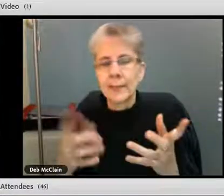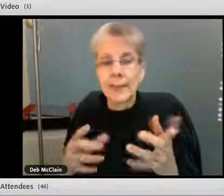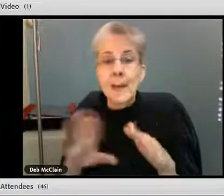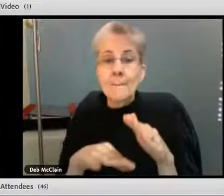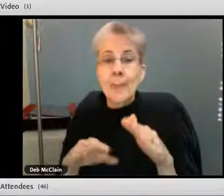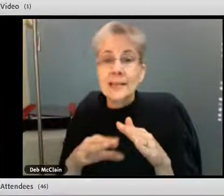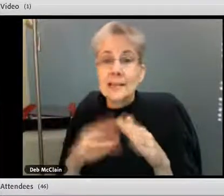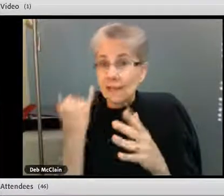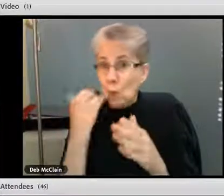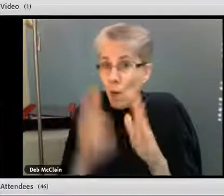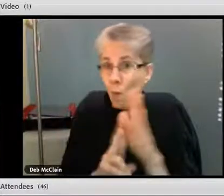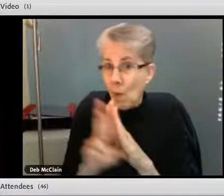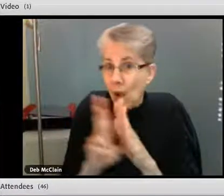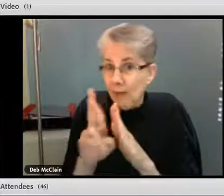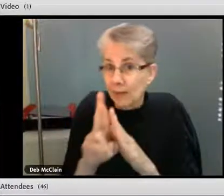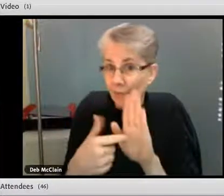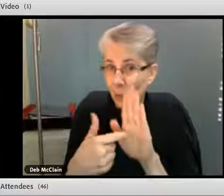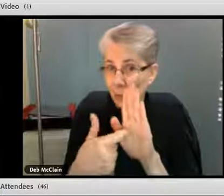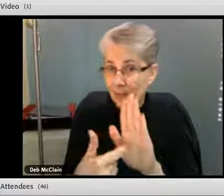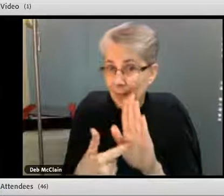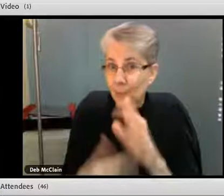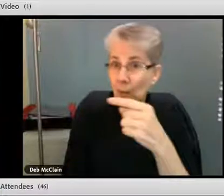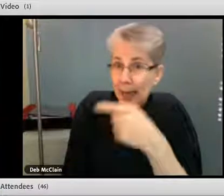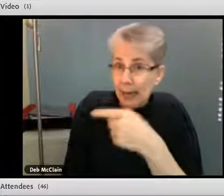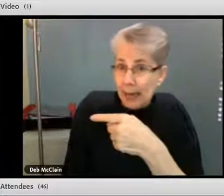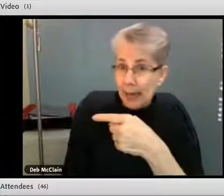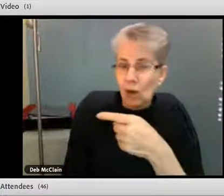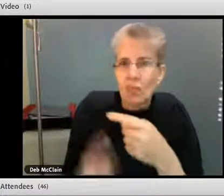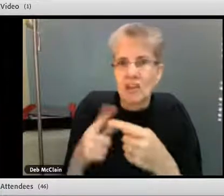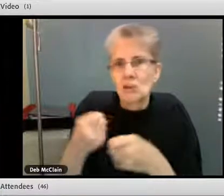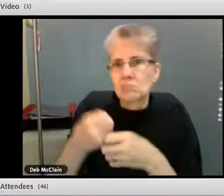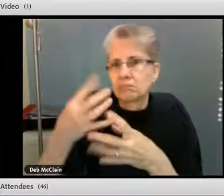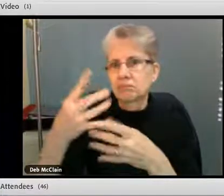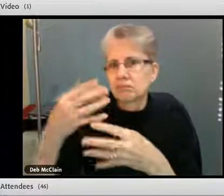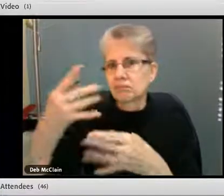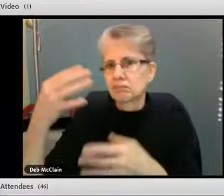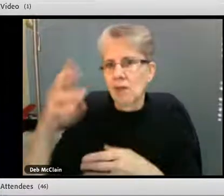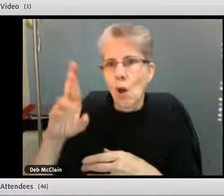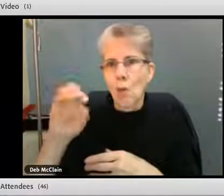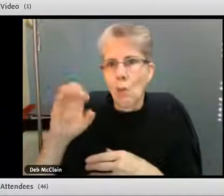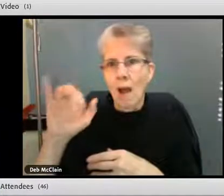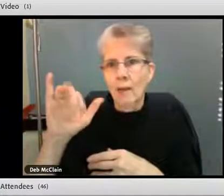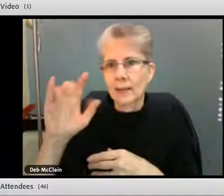and it will show you hundreds of rocket icons that you can use. Vectors and things like that.